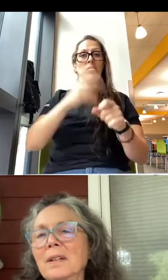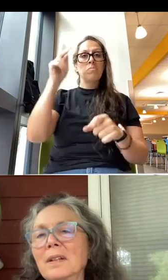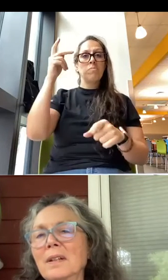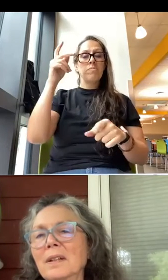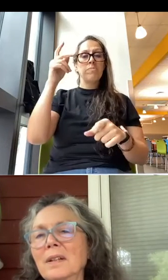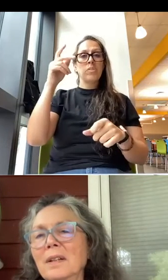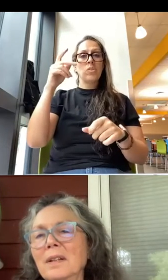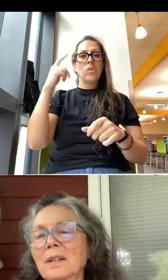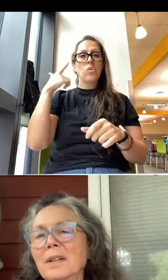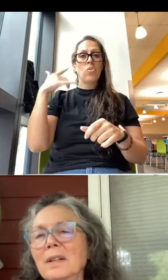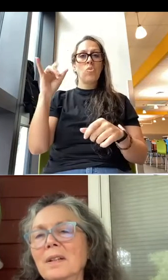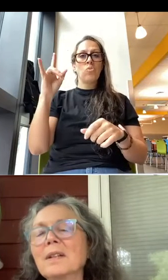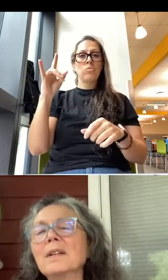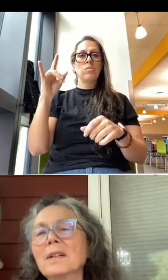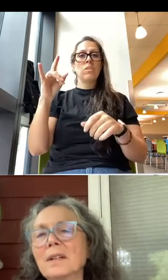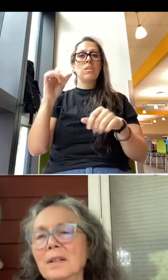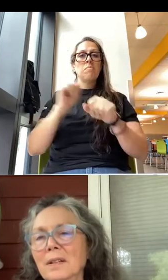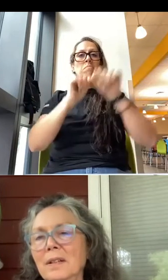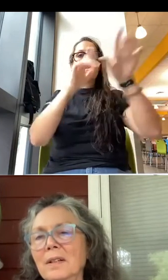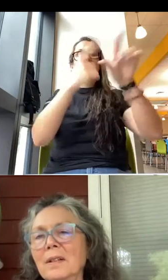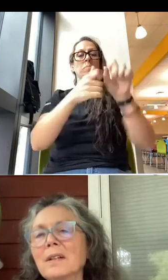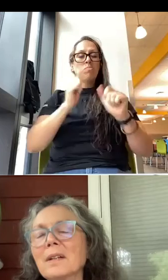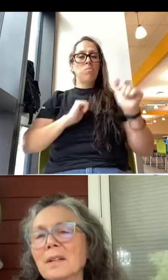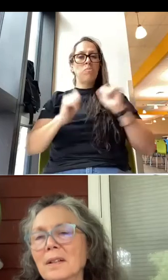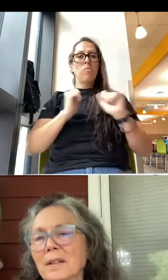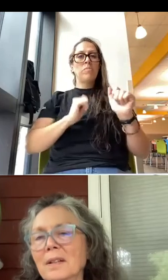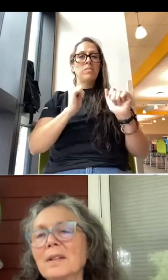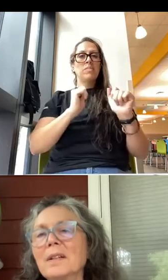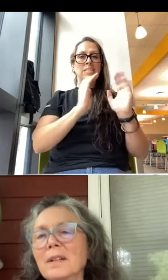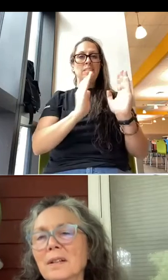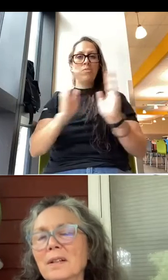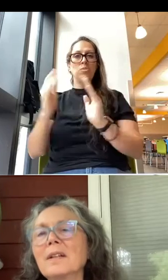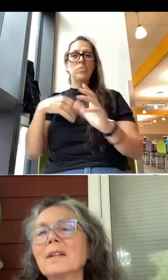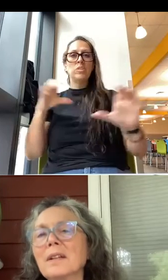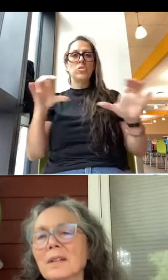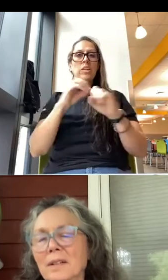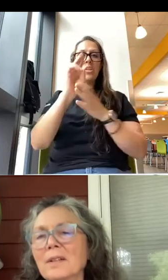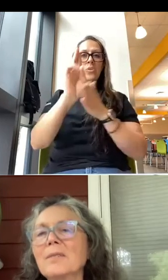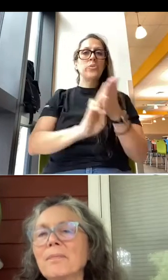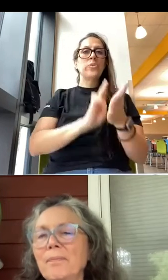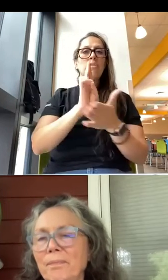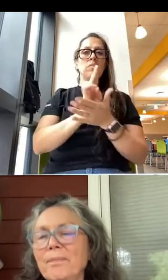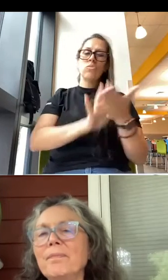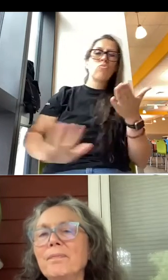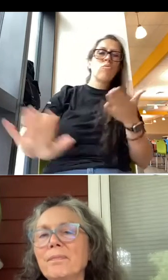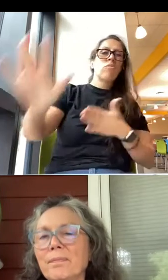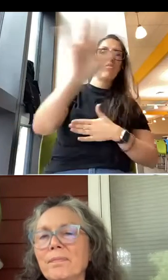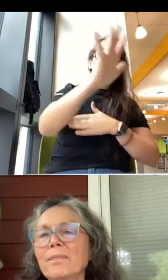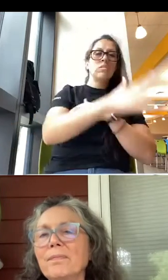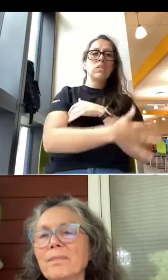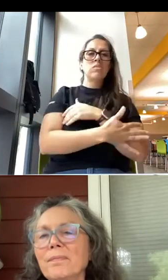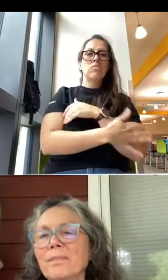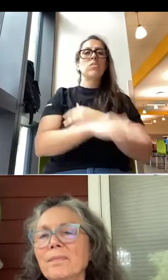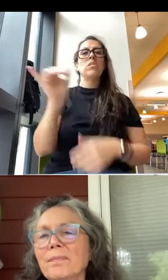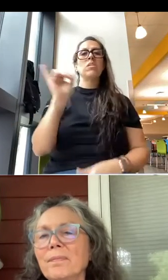this performance series that we had been doing um in universities across the country, uh, called "Under our skins,"